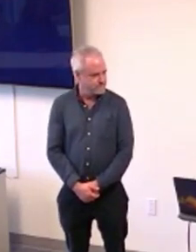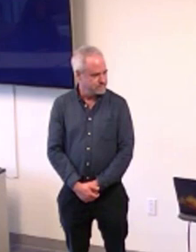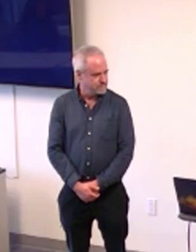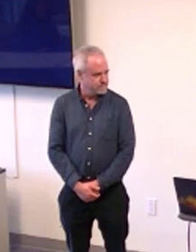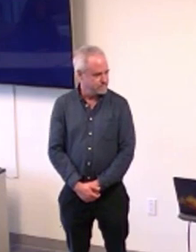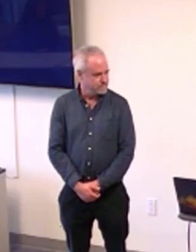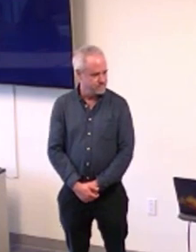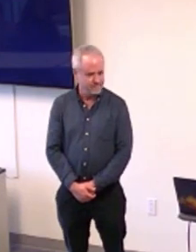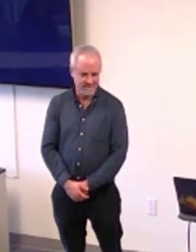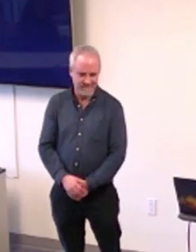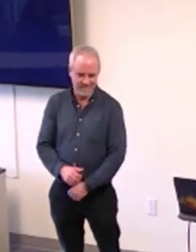Sorry.